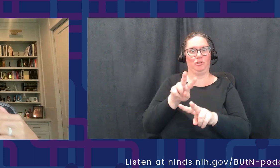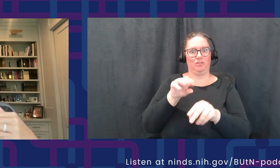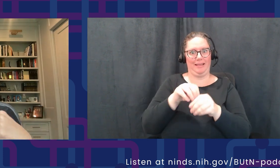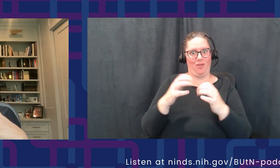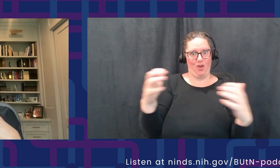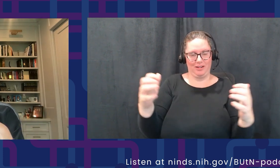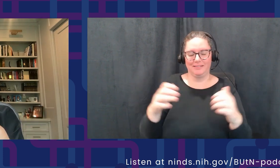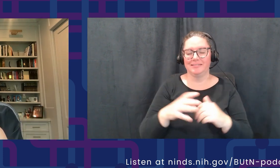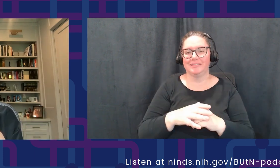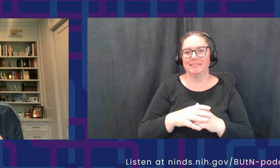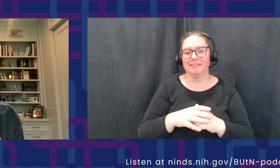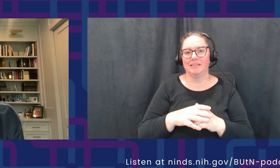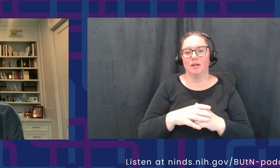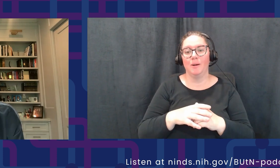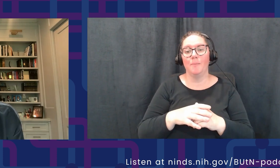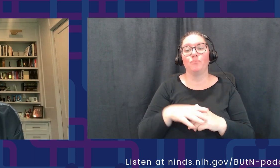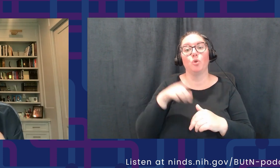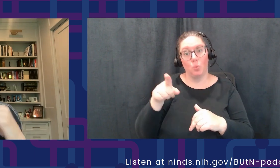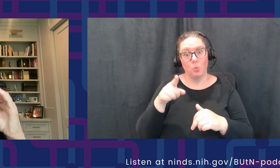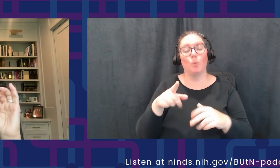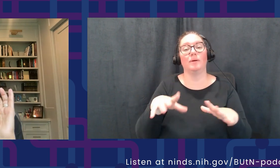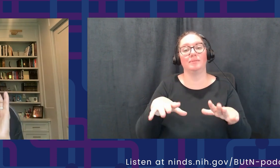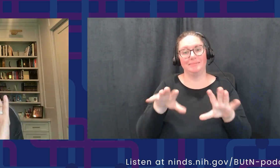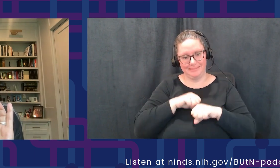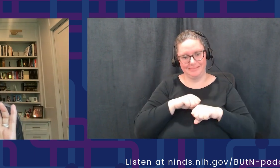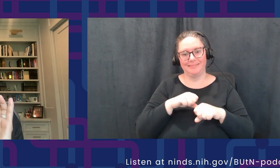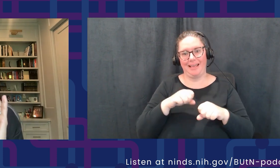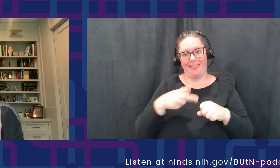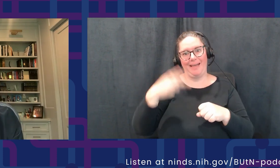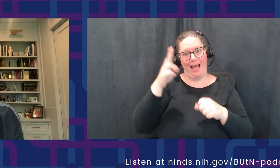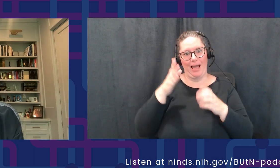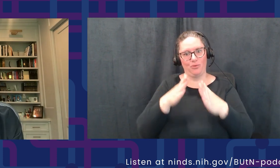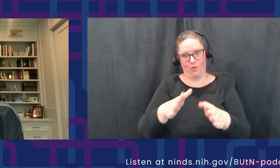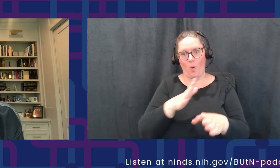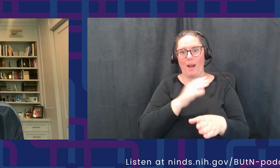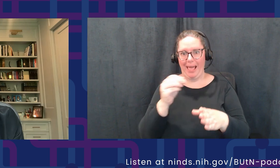You take the high road, you do the best in making the point clear, be